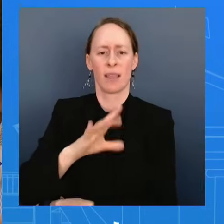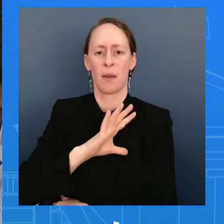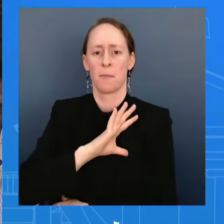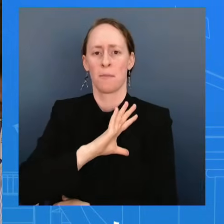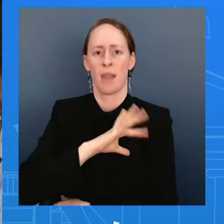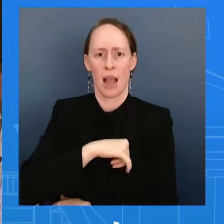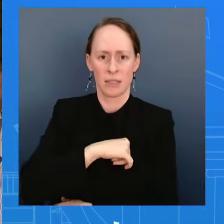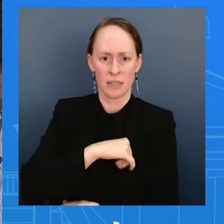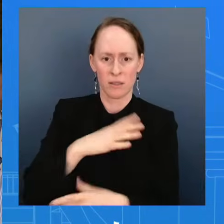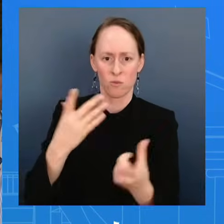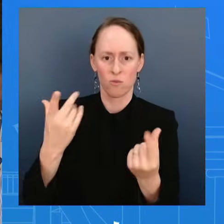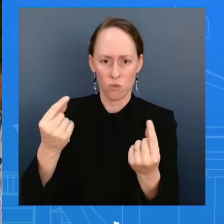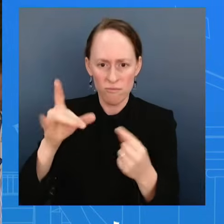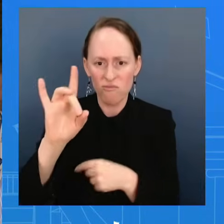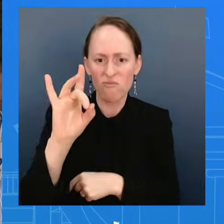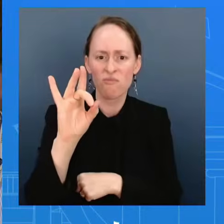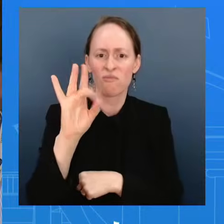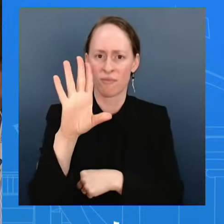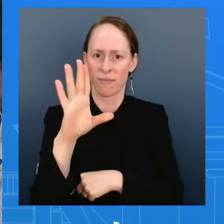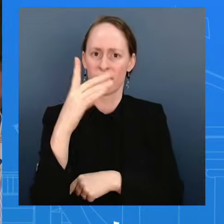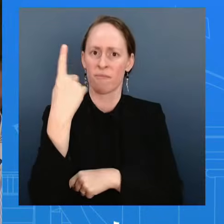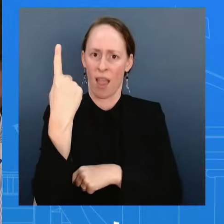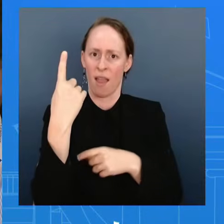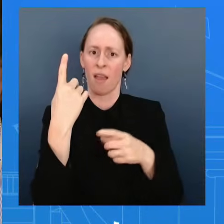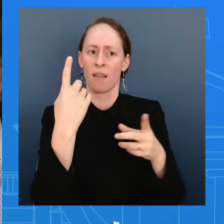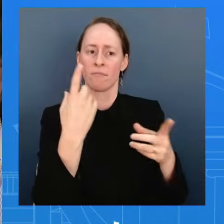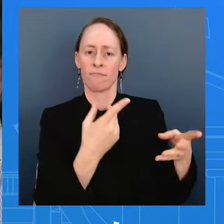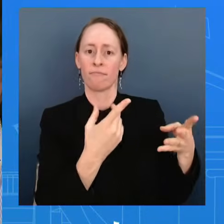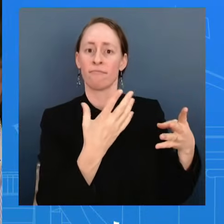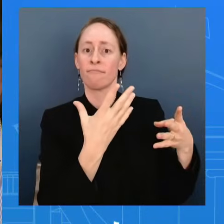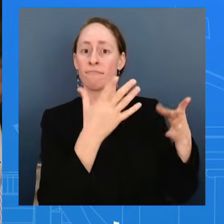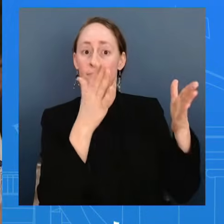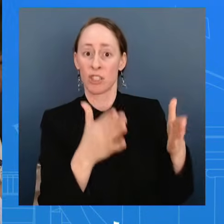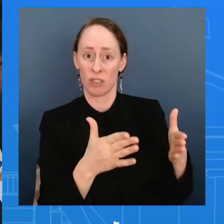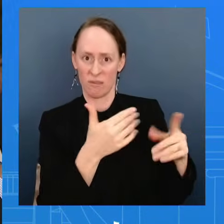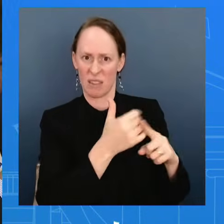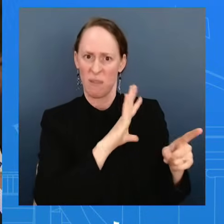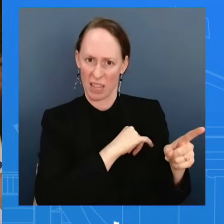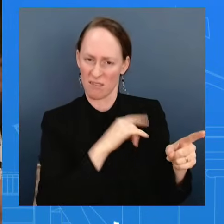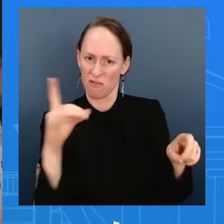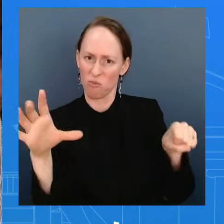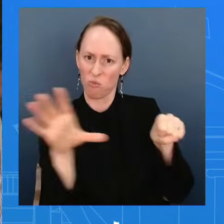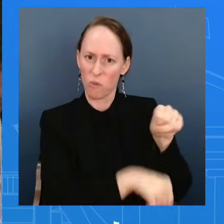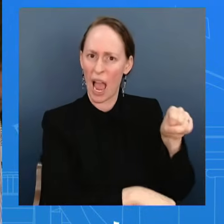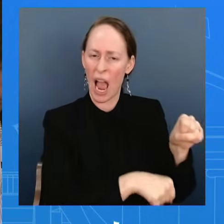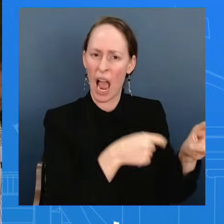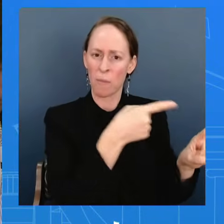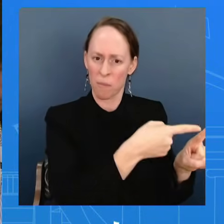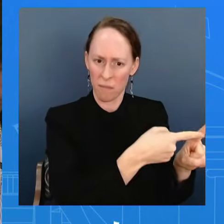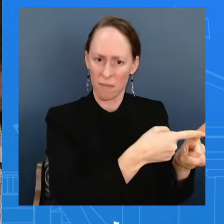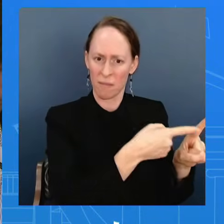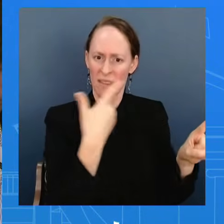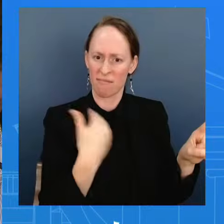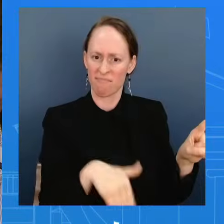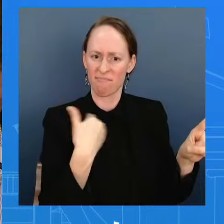with various leaders have said that the goal is to de-escalate tensions. Are there any signs that that diplomacy is having its intended effect?